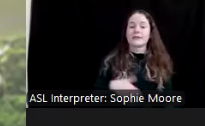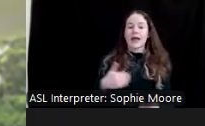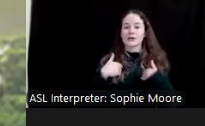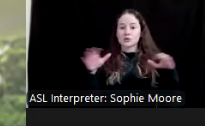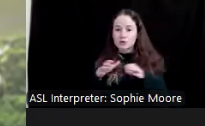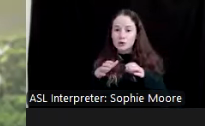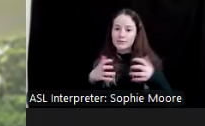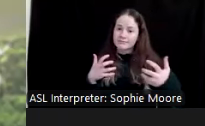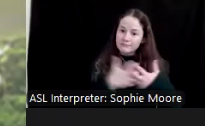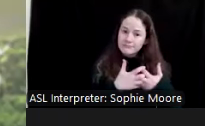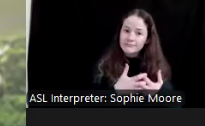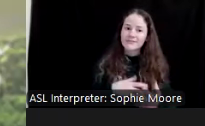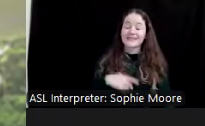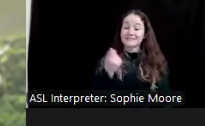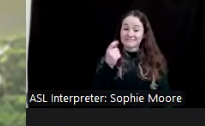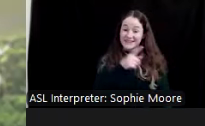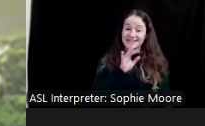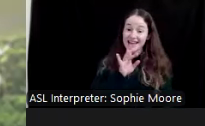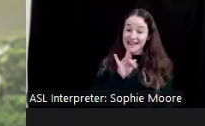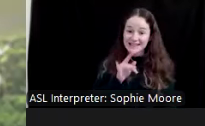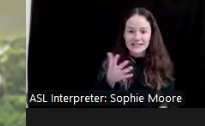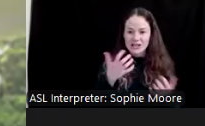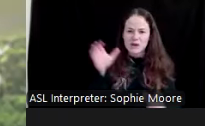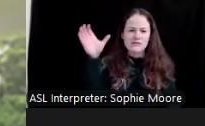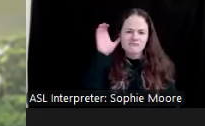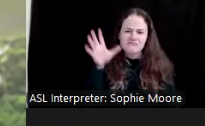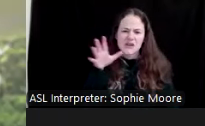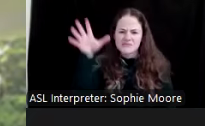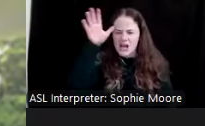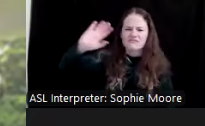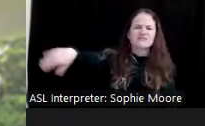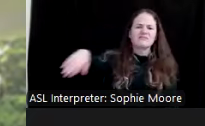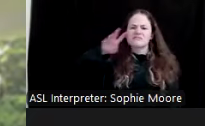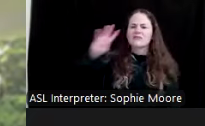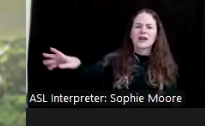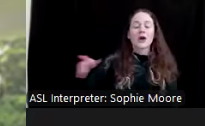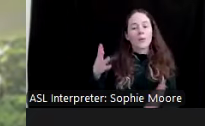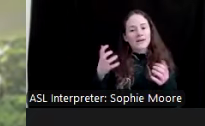listening to his mom or his dad. He wants to be hanging out with friends and he wants to be doing something cool with